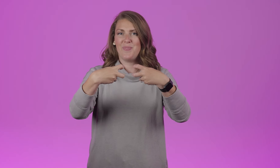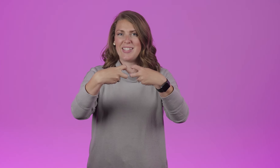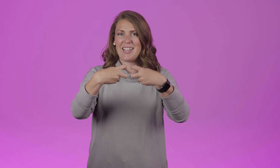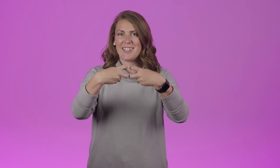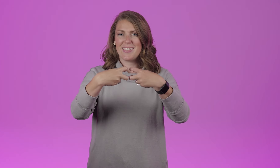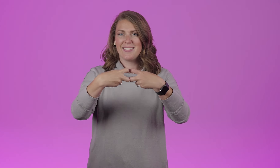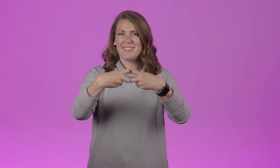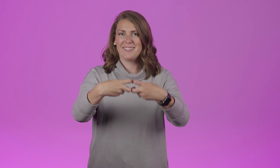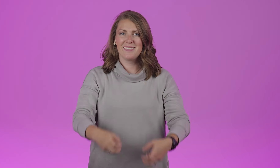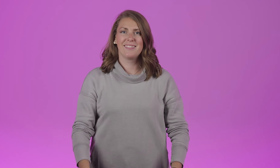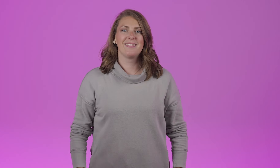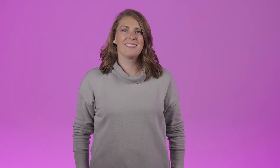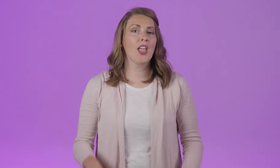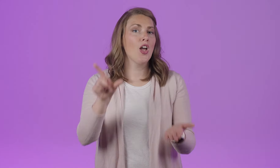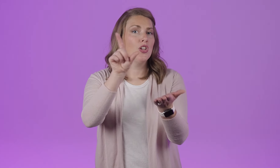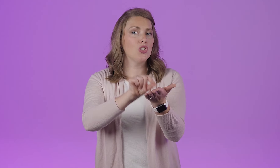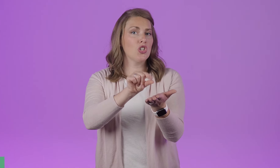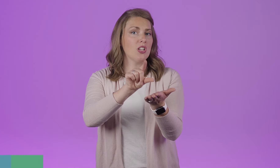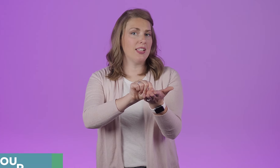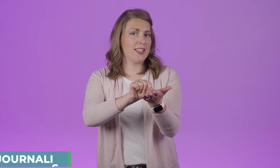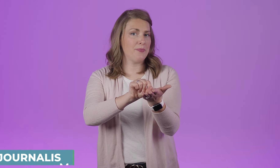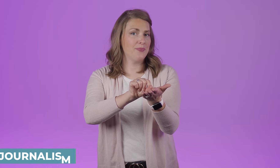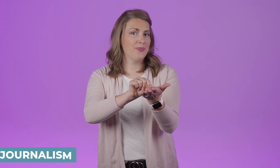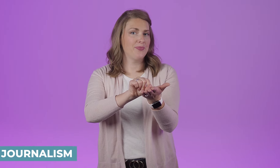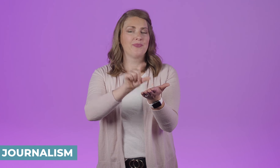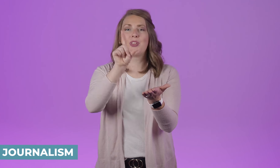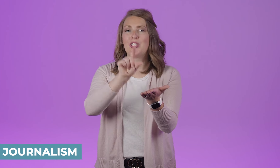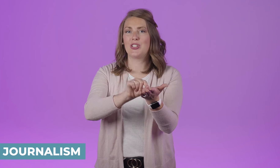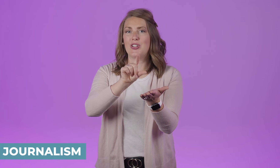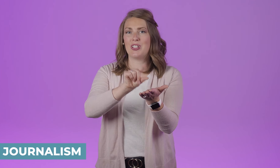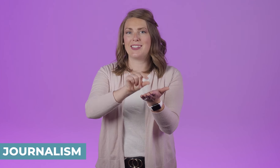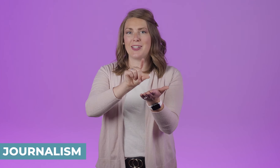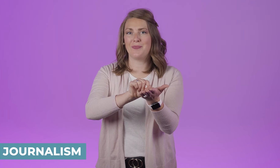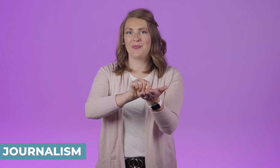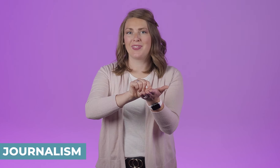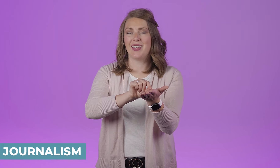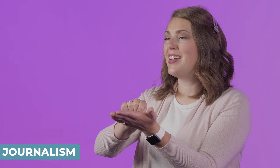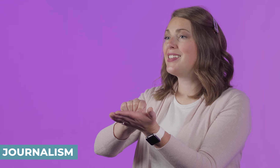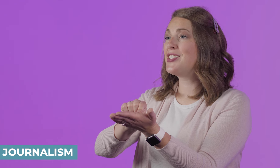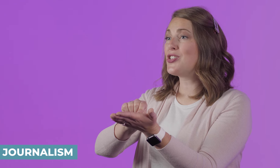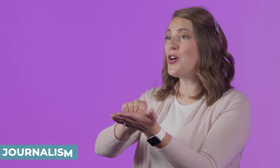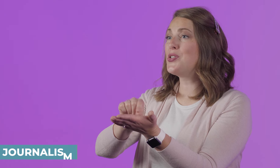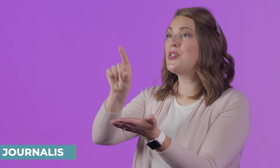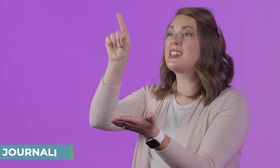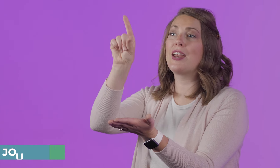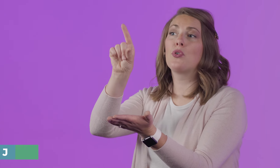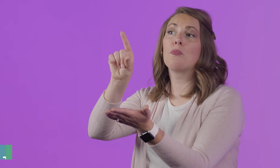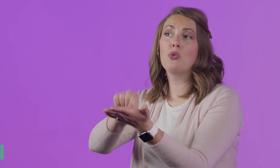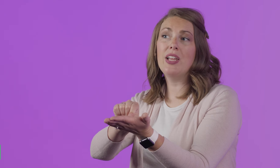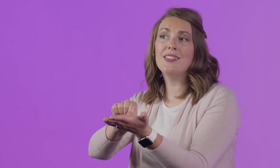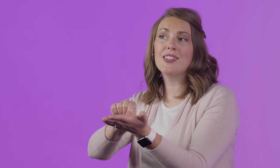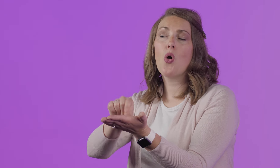PHYSICS JOURNALISM JOURNALISM This is also the sign for print